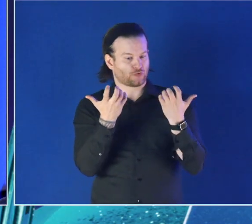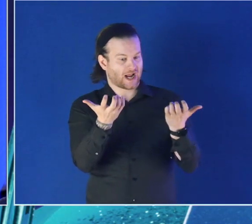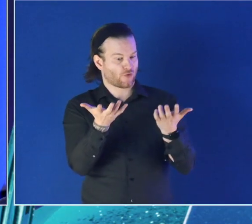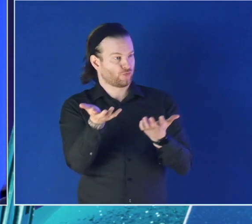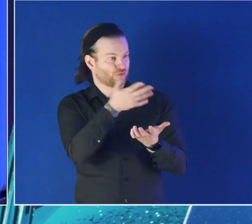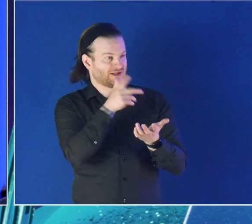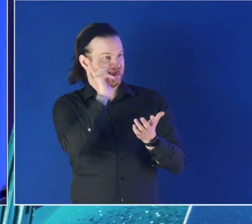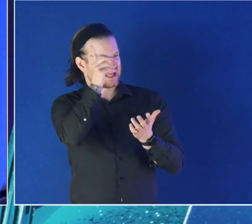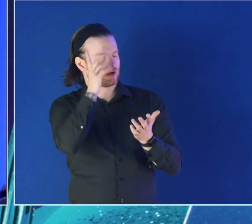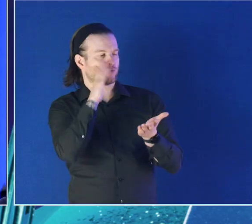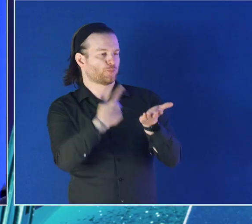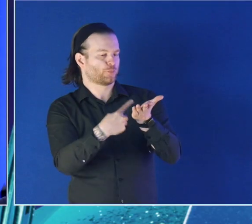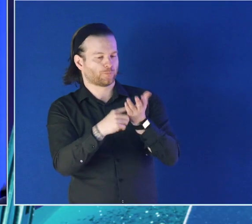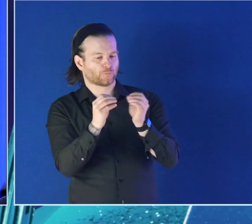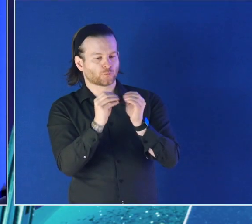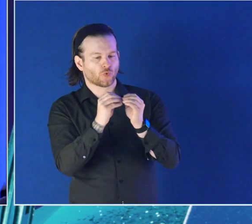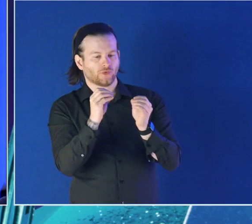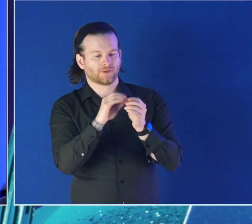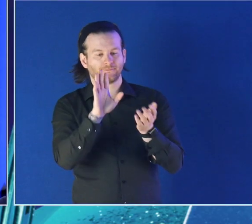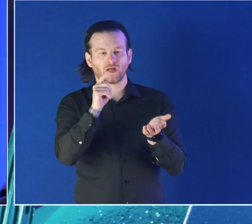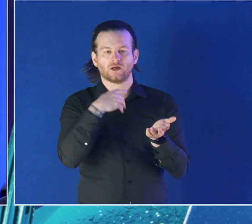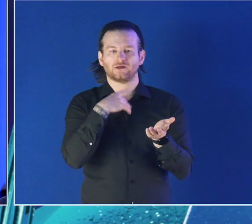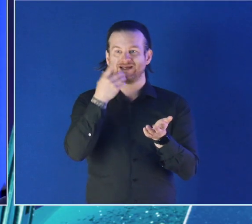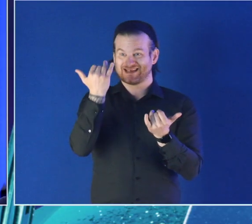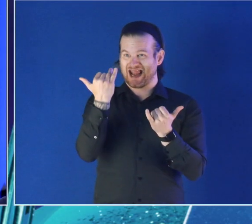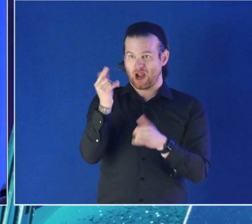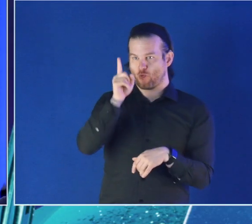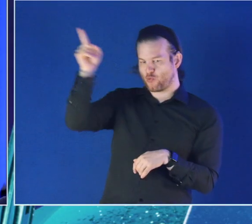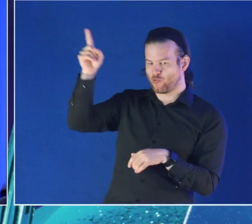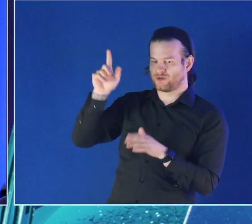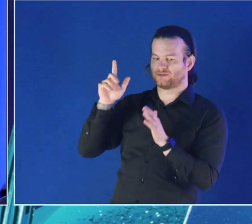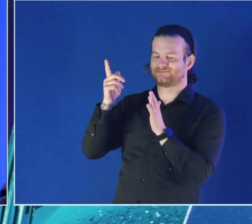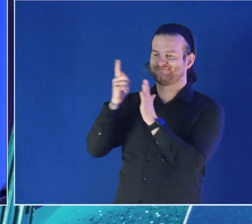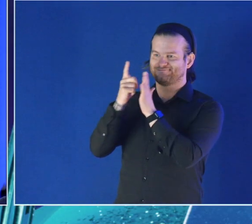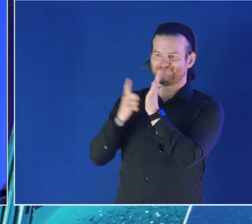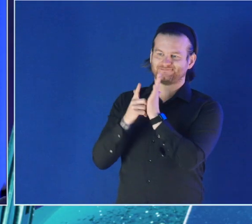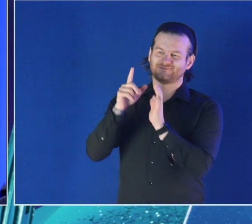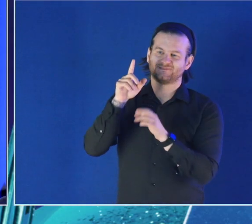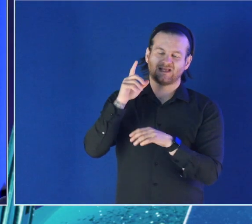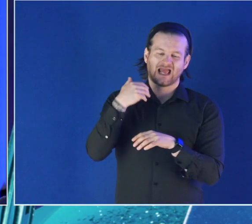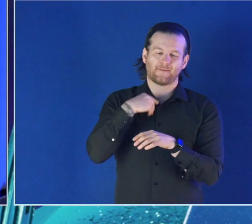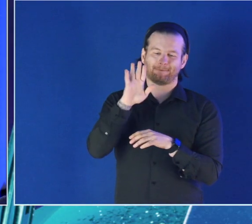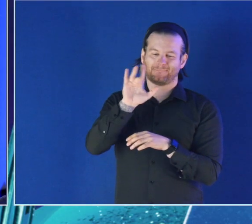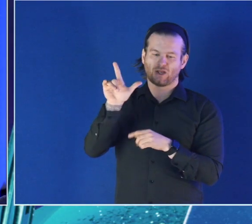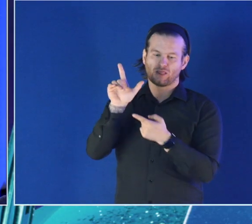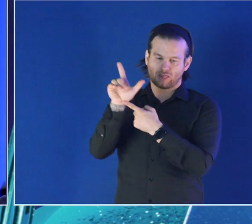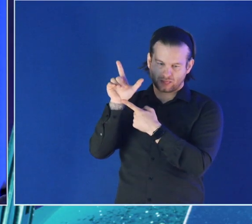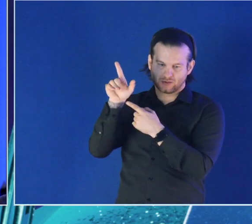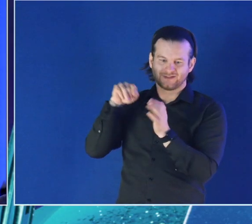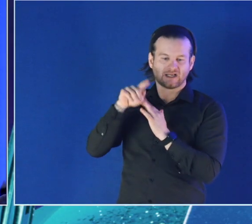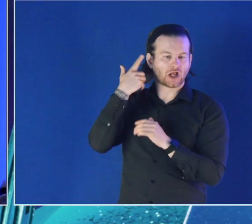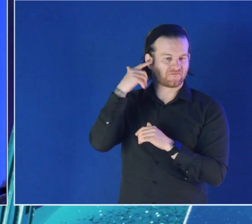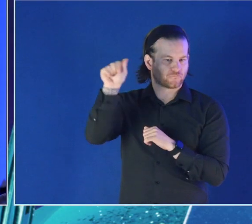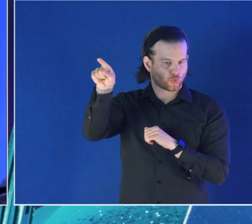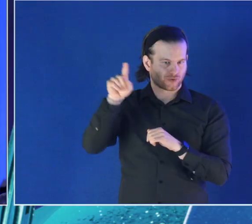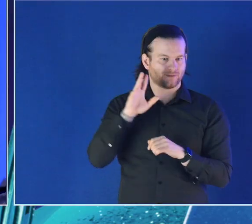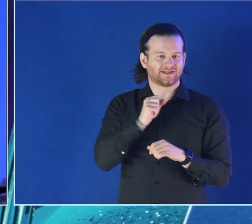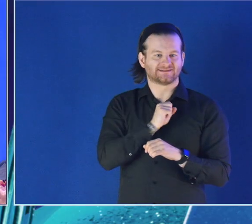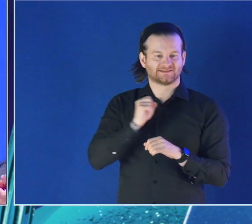that is being proposed in the state of California by Senator Becker, Bill SB 1000, may limit access to some